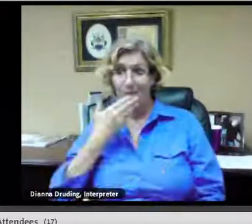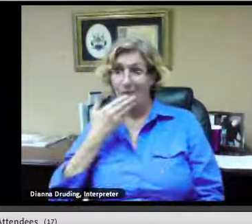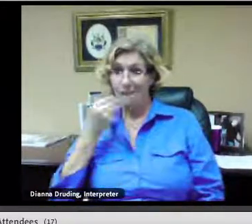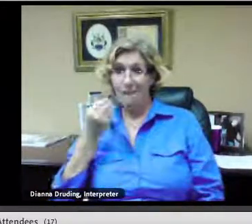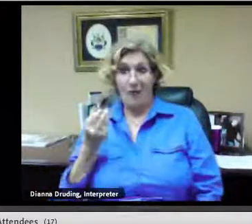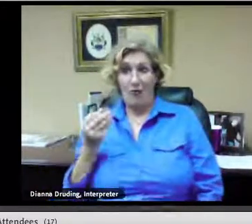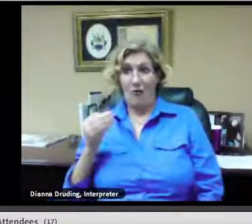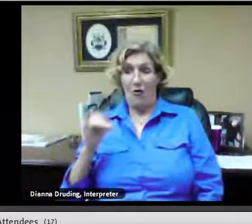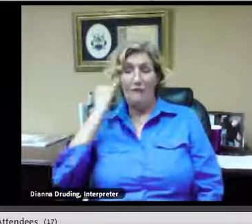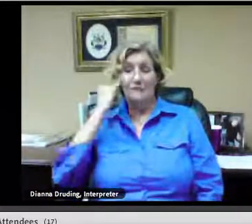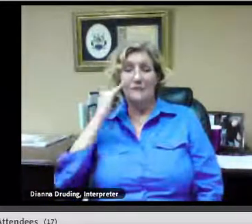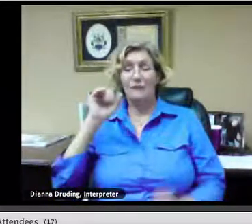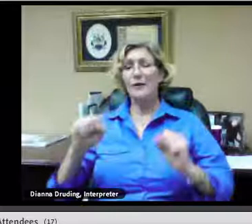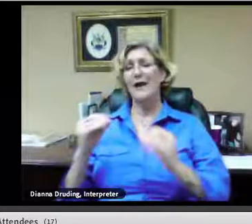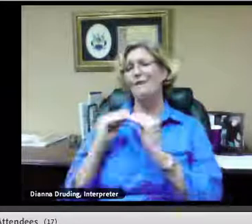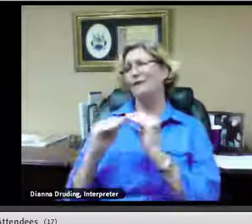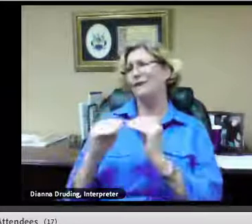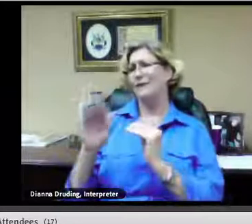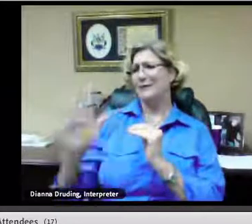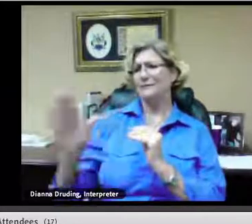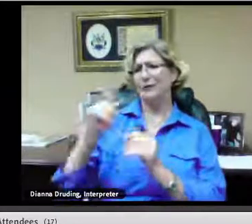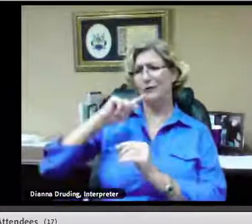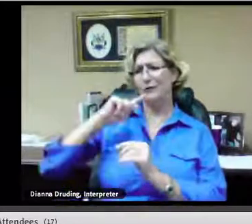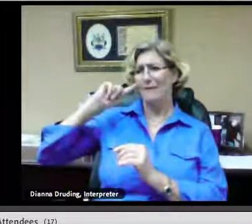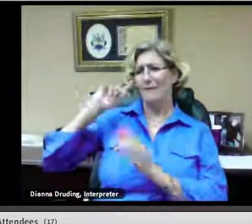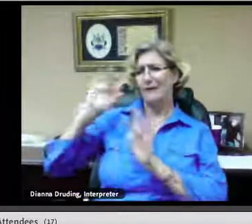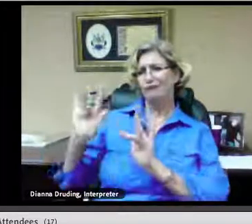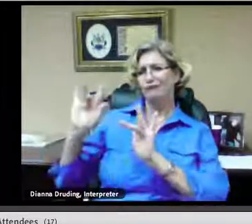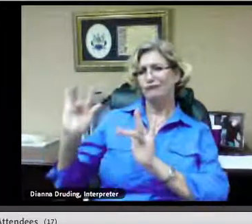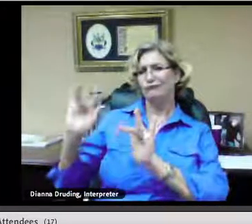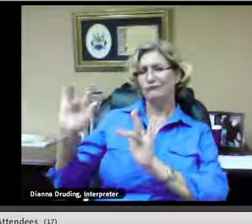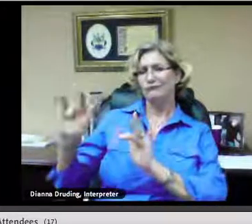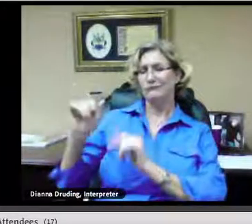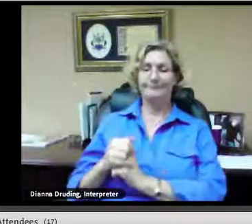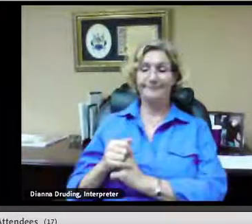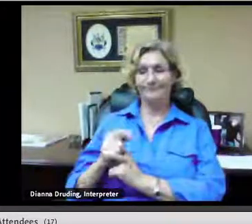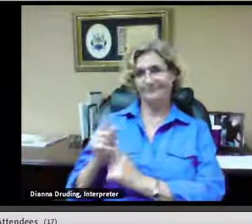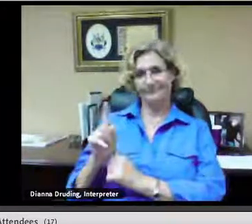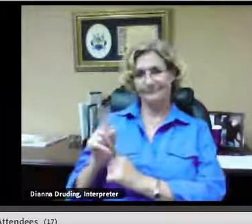I think that, you know, it's complicated. I want to give you two examples,